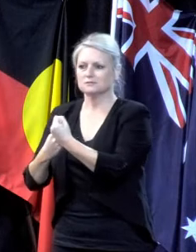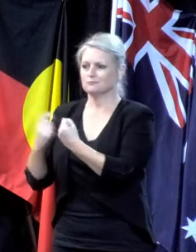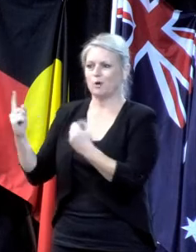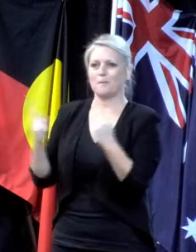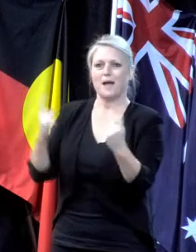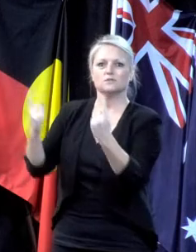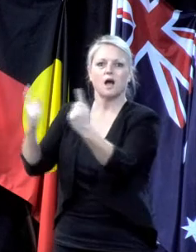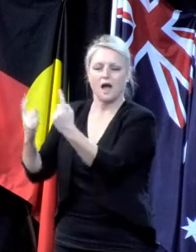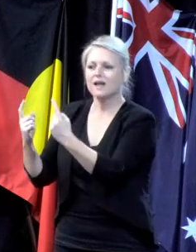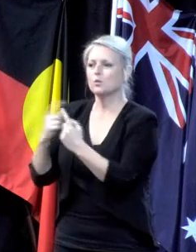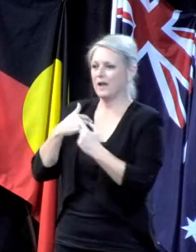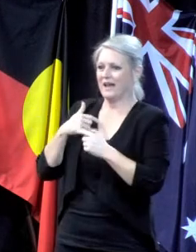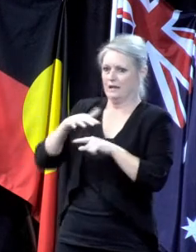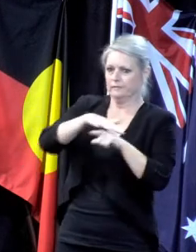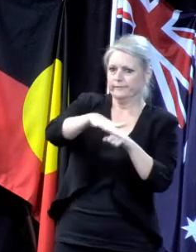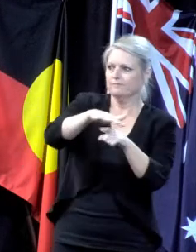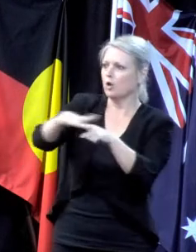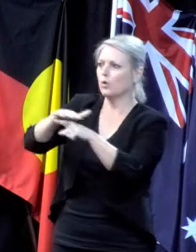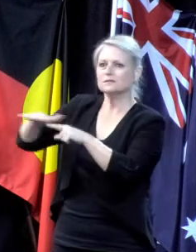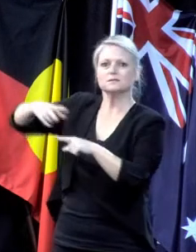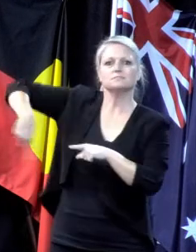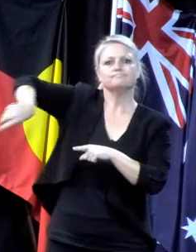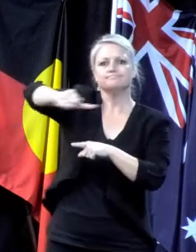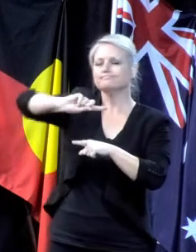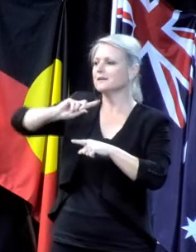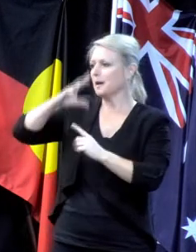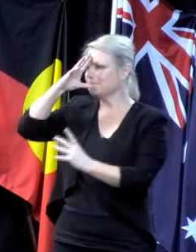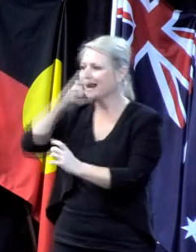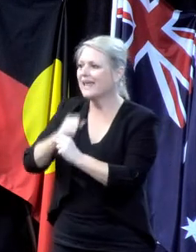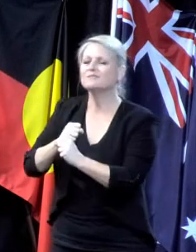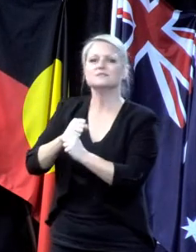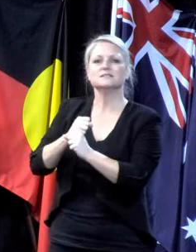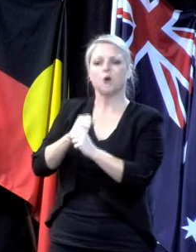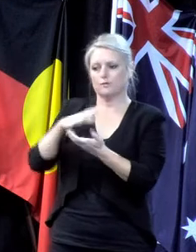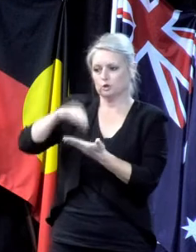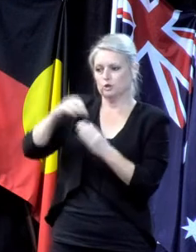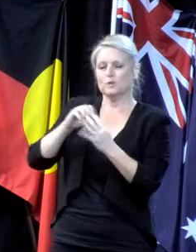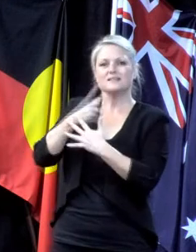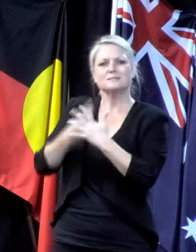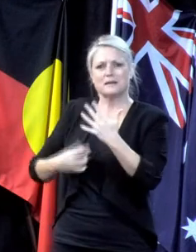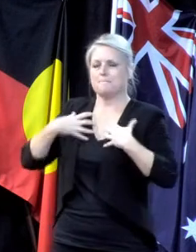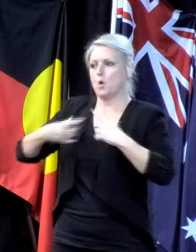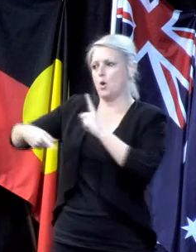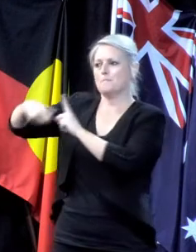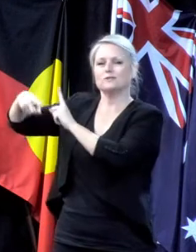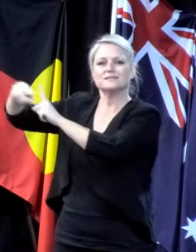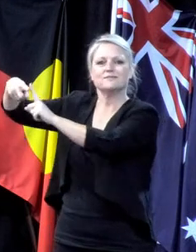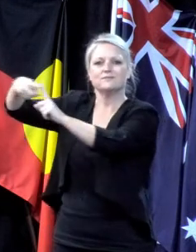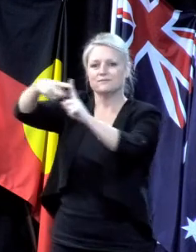appreciation of diversity in students with disability. Yes. DR MELLIFONT: Thank you. It’s something... I want to come back to you in a moment. Did I cut you off, though? MS PRICHARD: Yes, I...